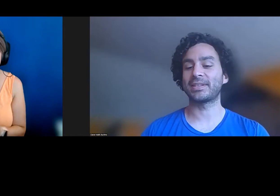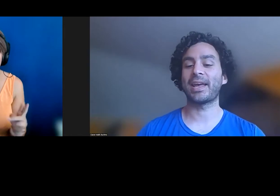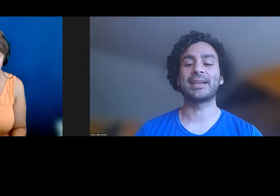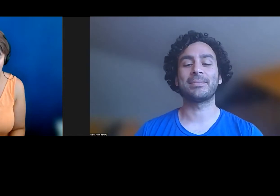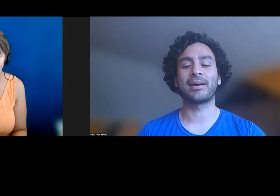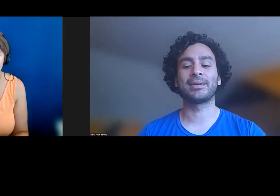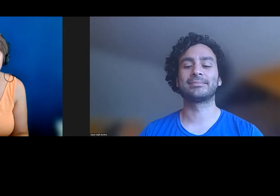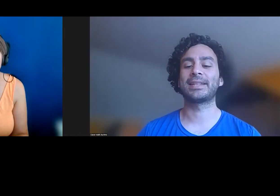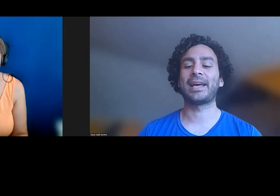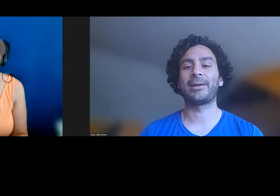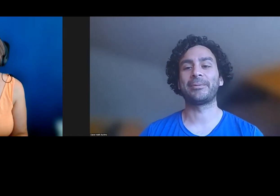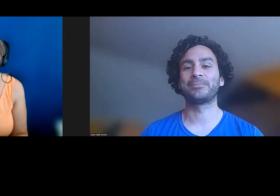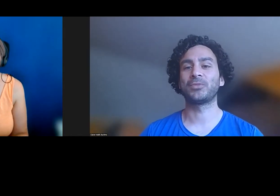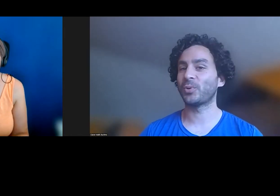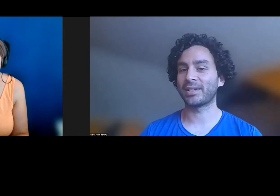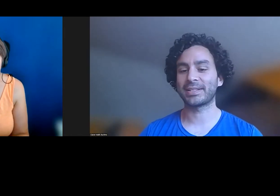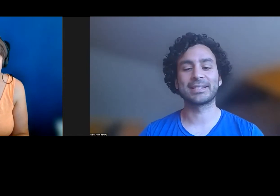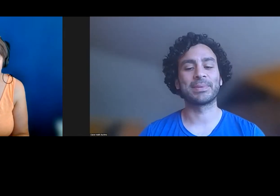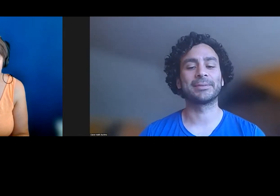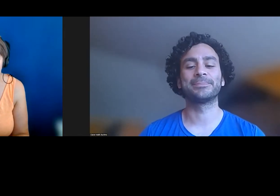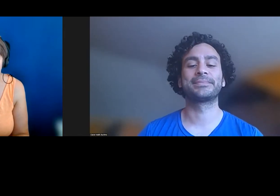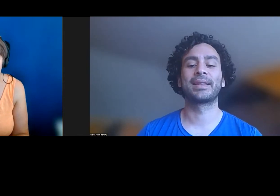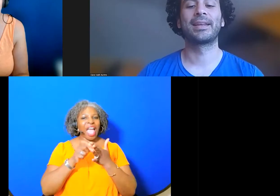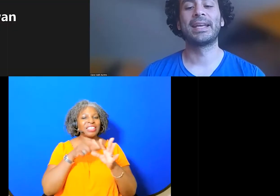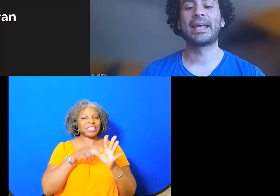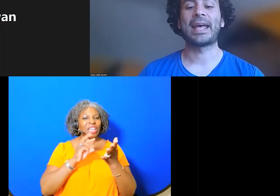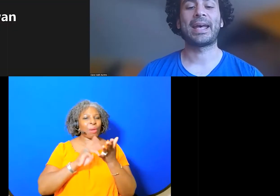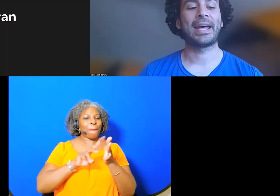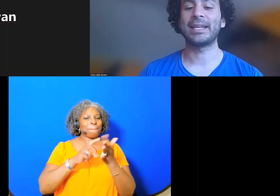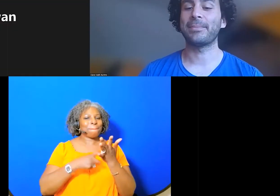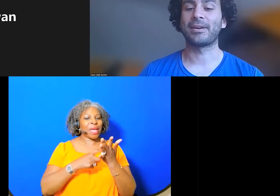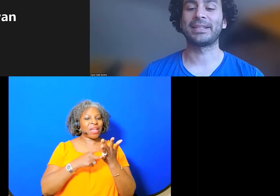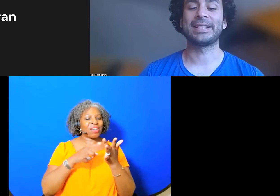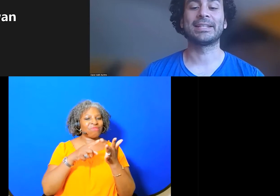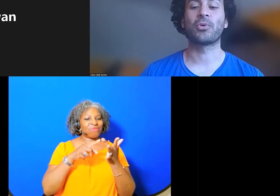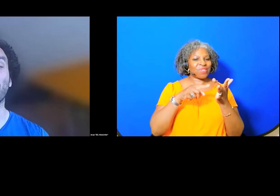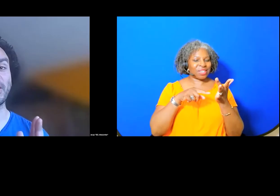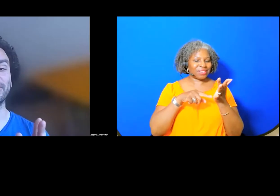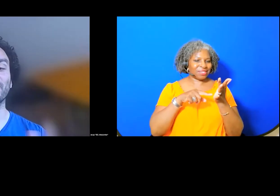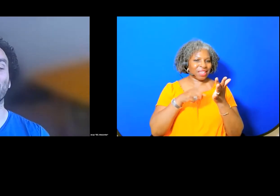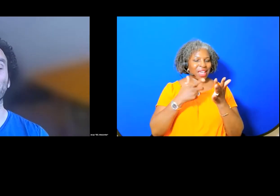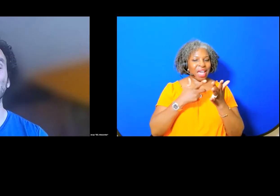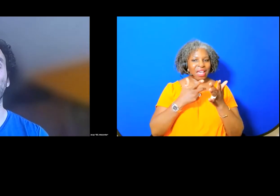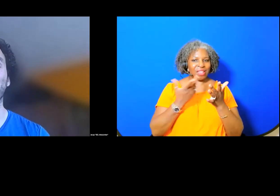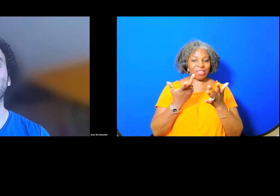Andy Merritt, who is our second speaker. And the merit is one half of Something & Son.